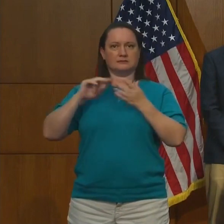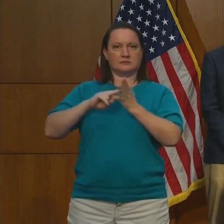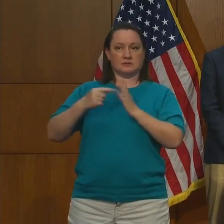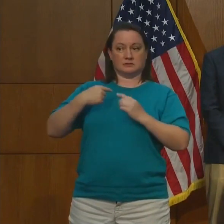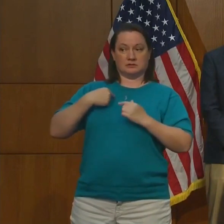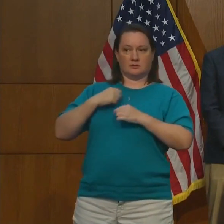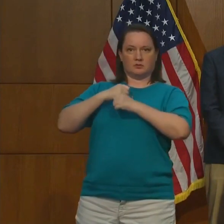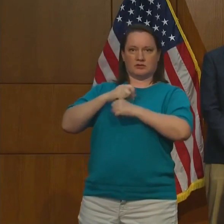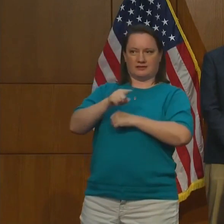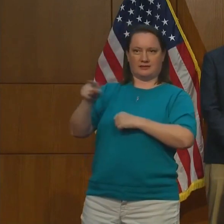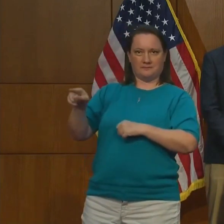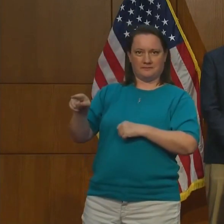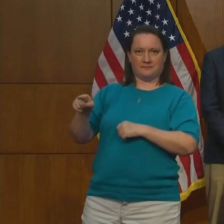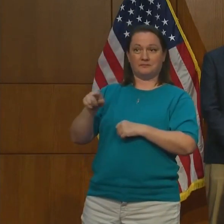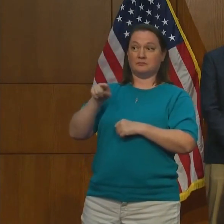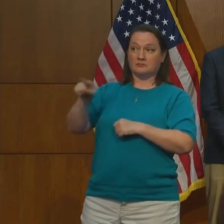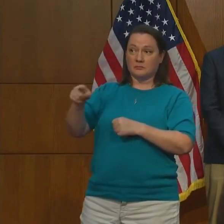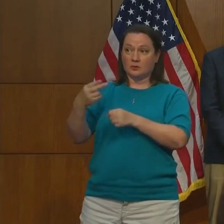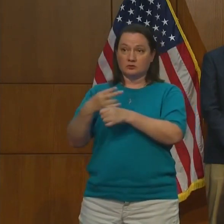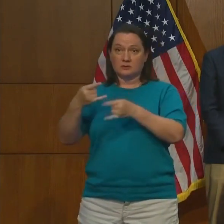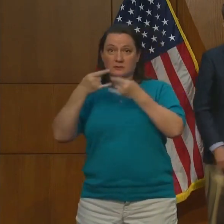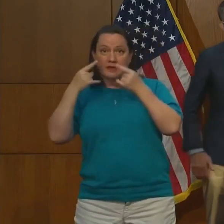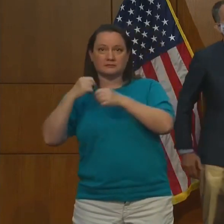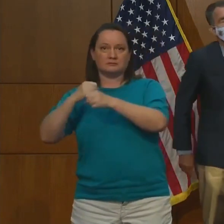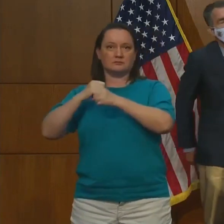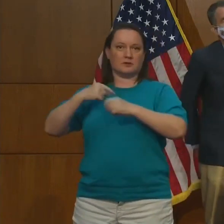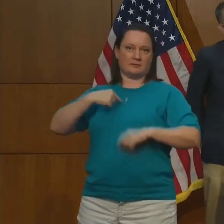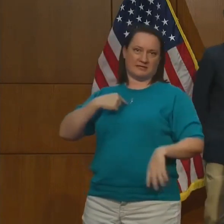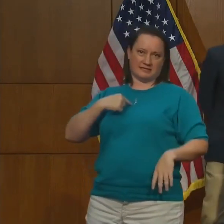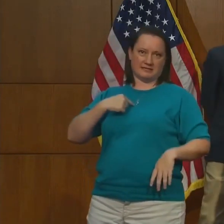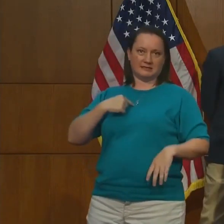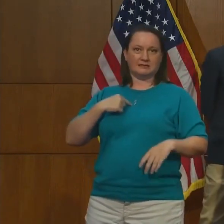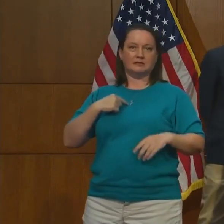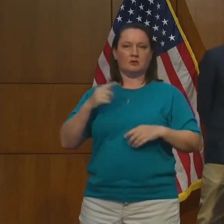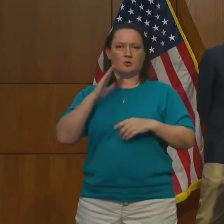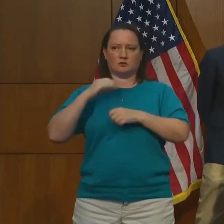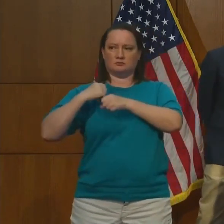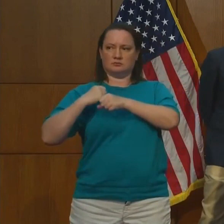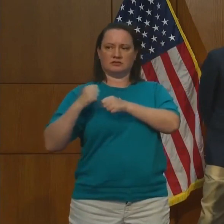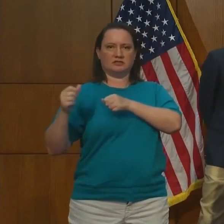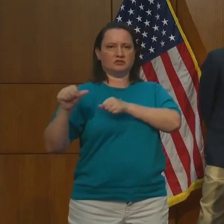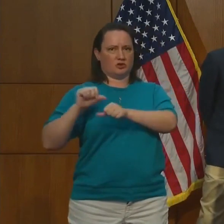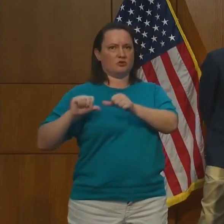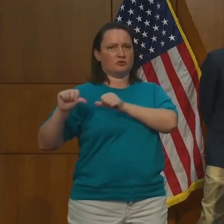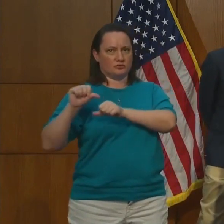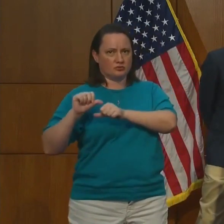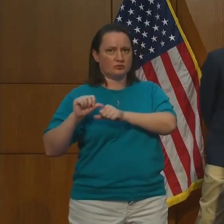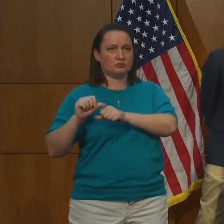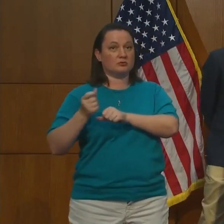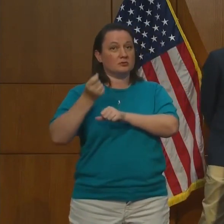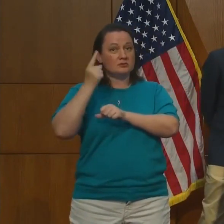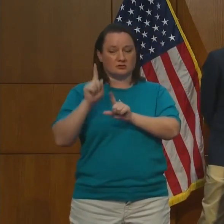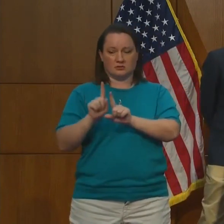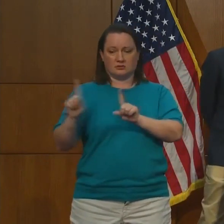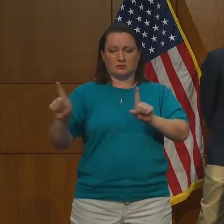ACTIONS THAT THE GOVERNOR HAS SAID- ARE WEARING MASKS WILL PROTECT OTHERS THERE WERE NO